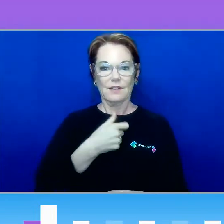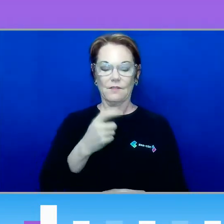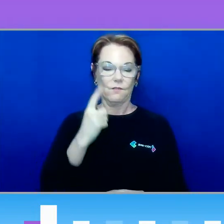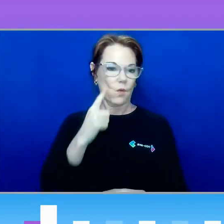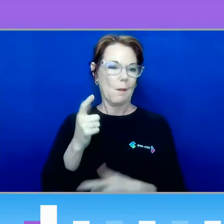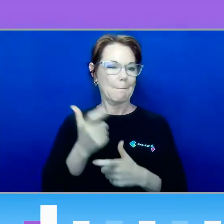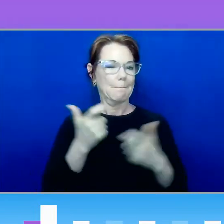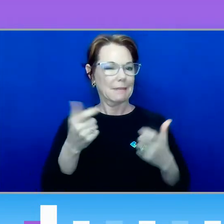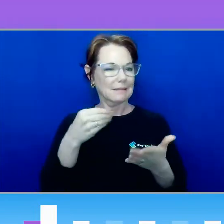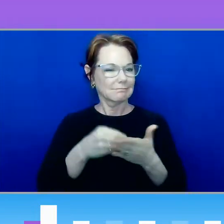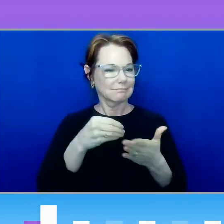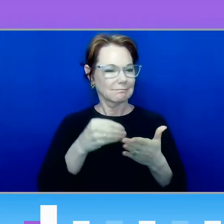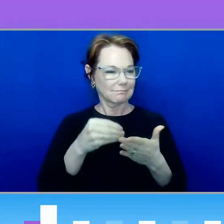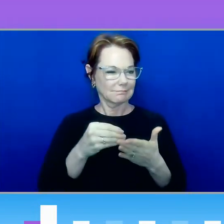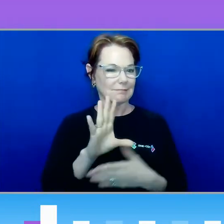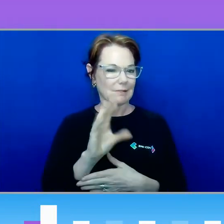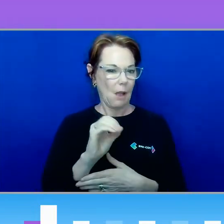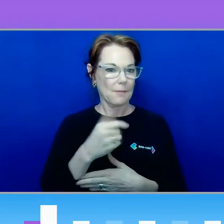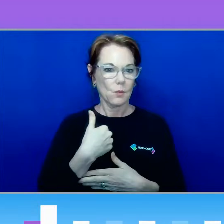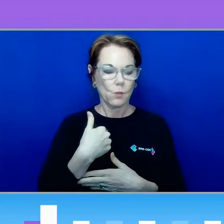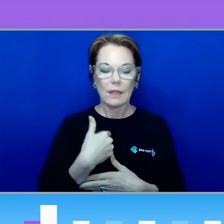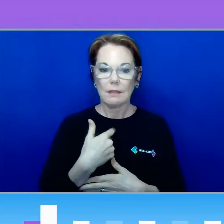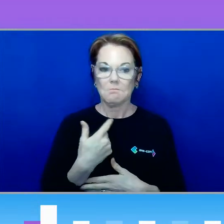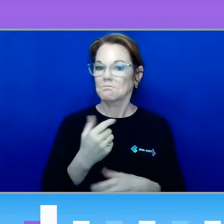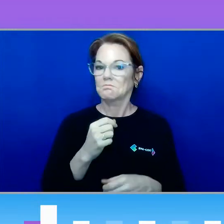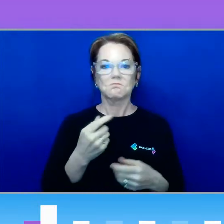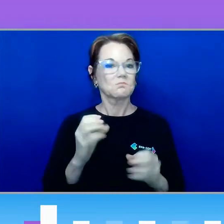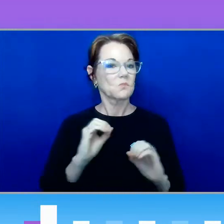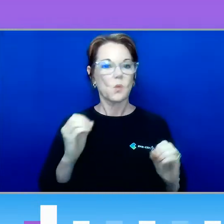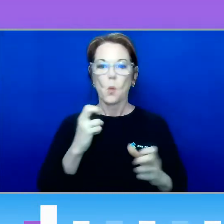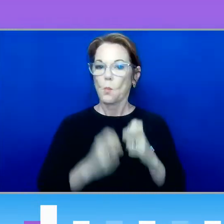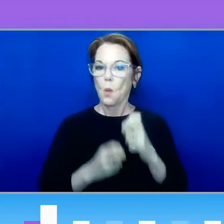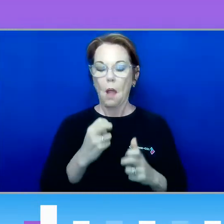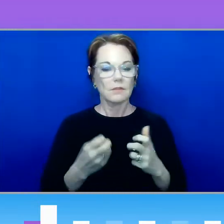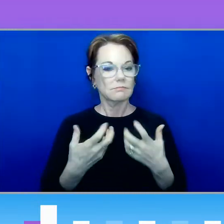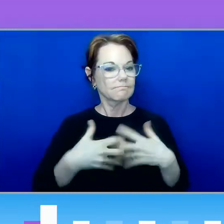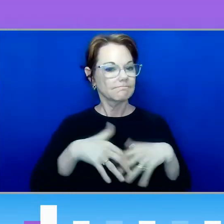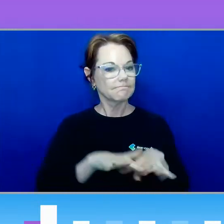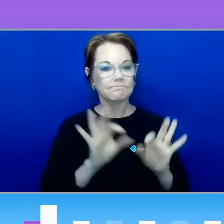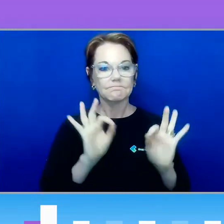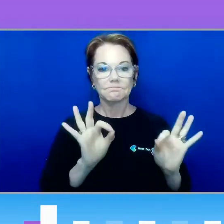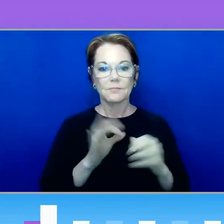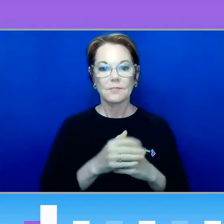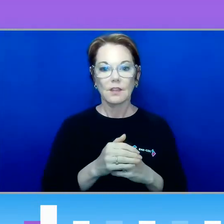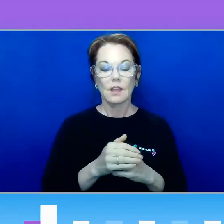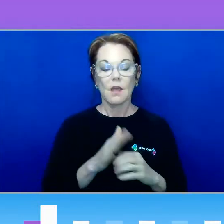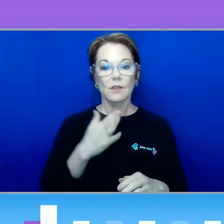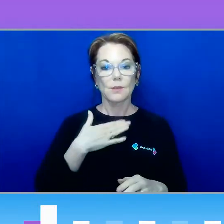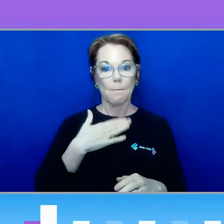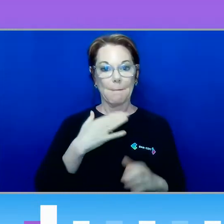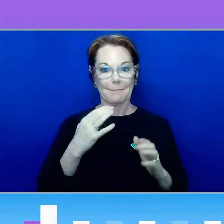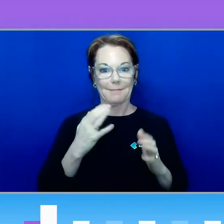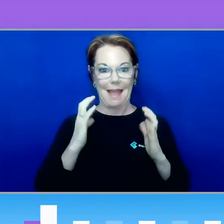we had all these security practices and we were able to get it working no problem. So I